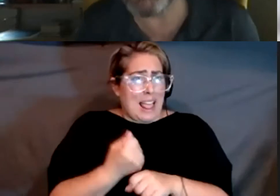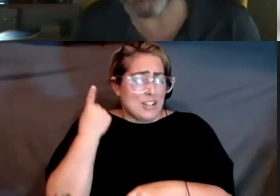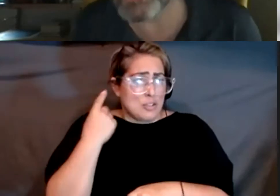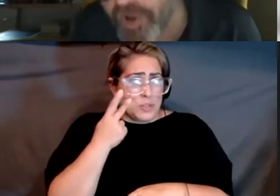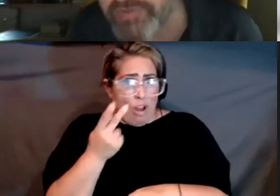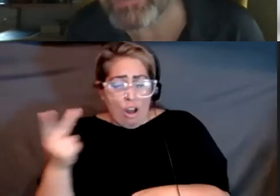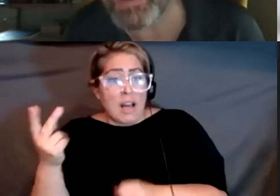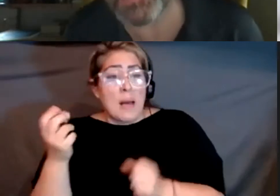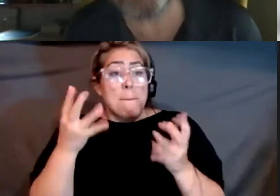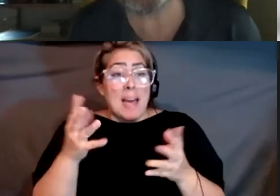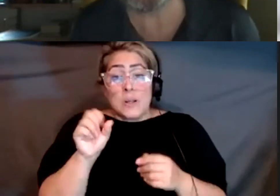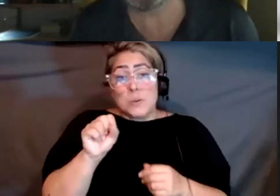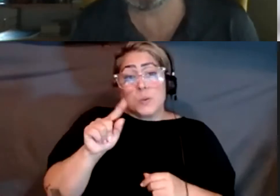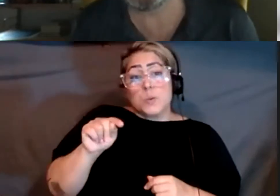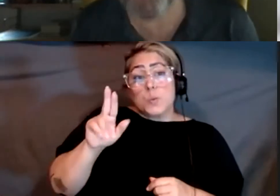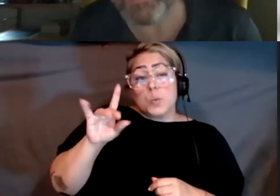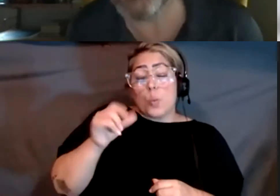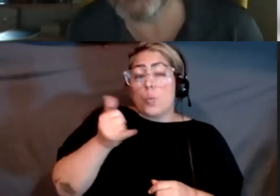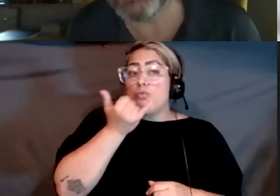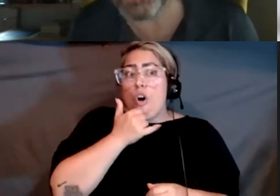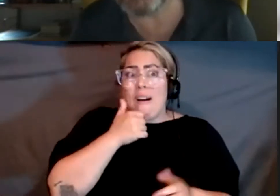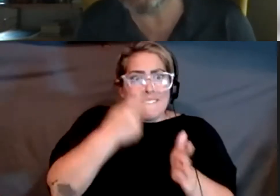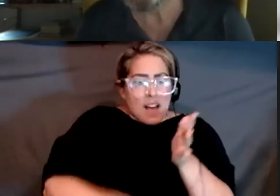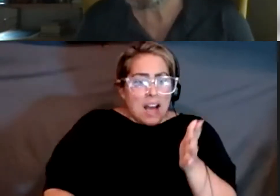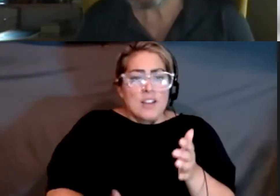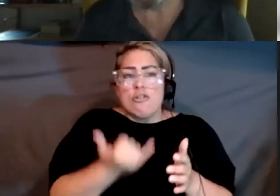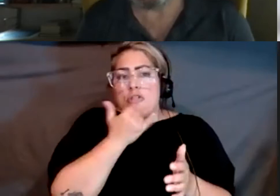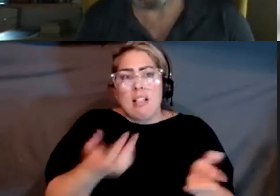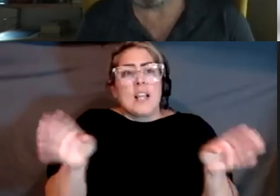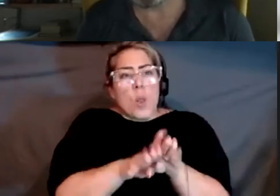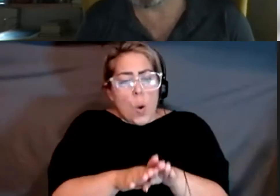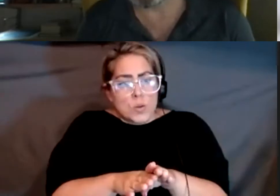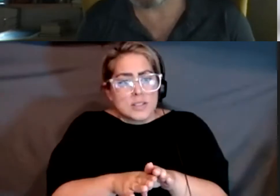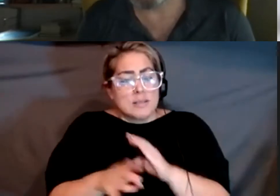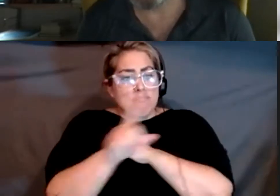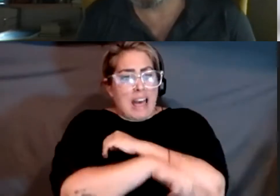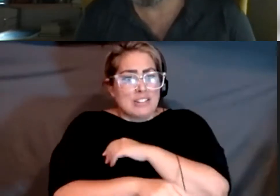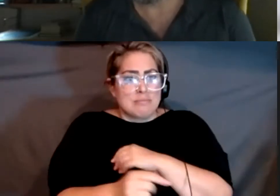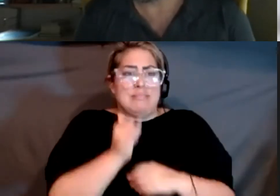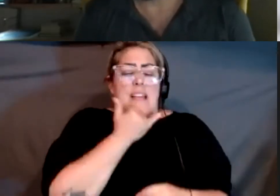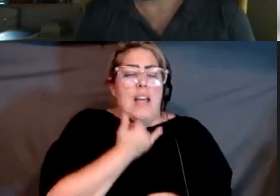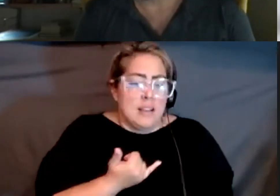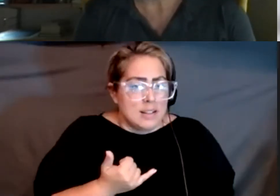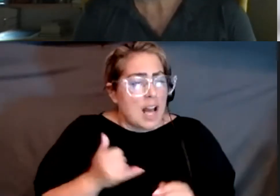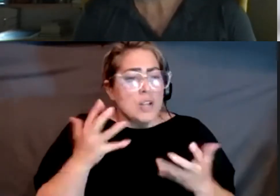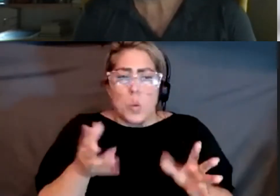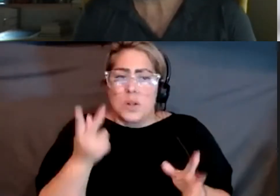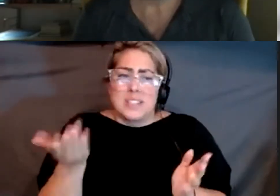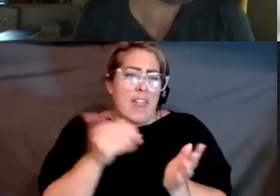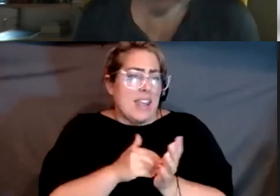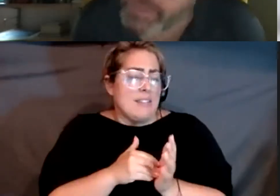find.